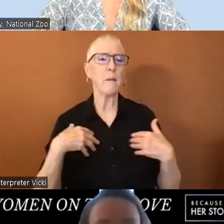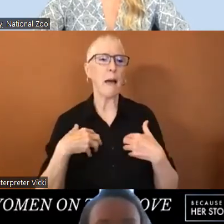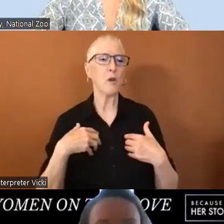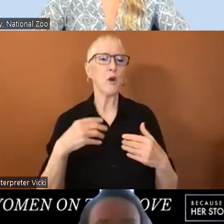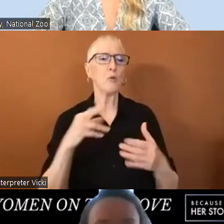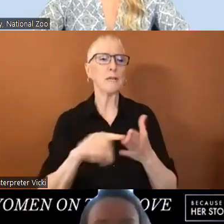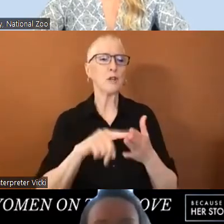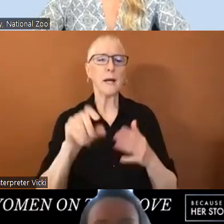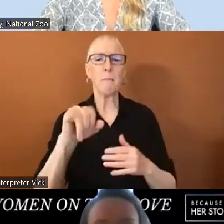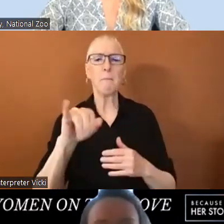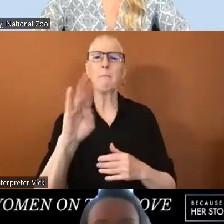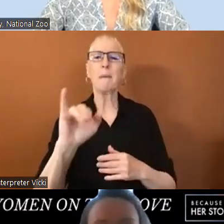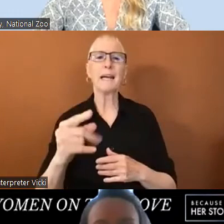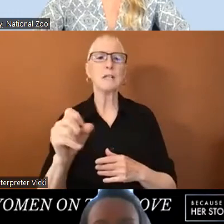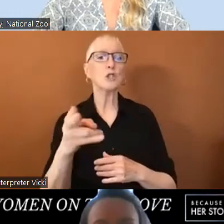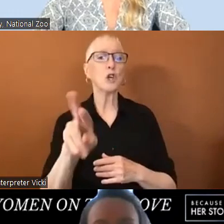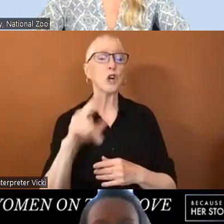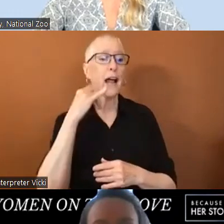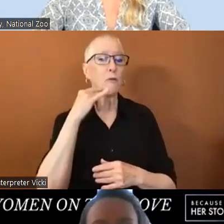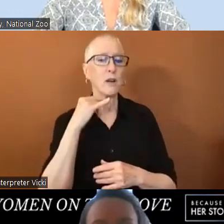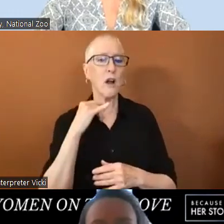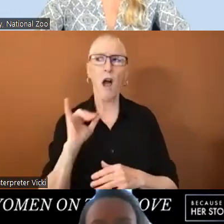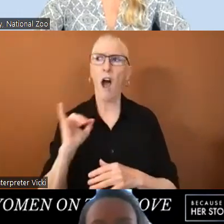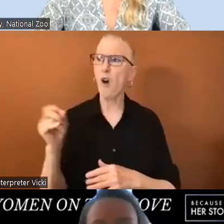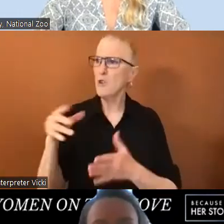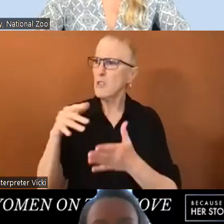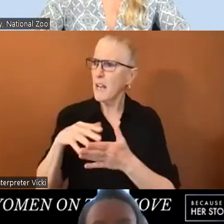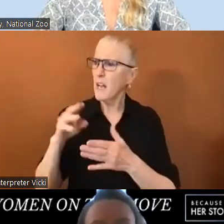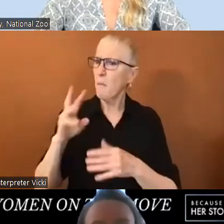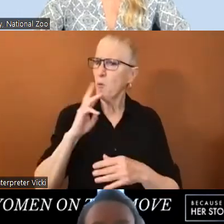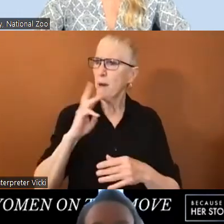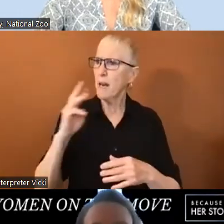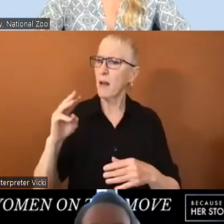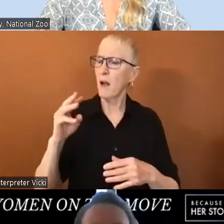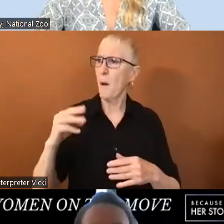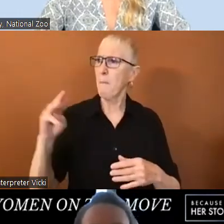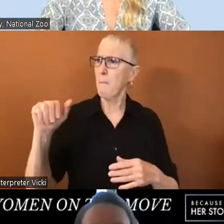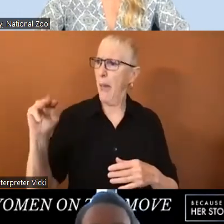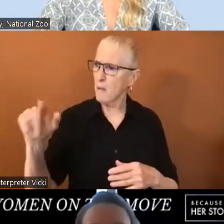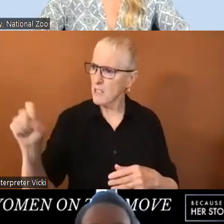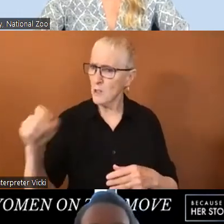Shelby: Oh my gosh, so Sarah studies marine mammals. Friends, do you know what the largest marine mammal in the